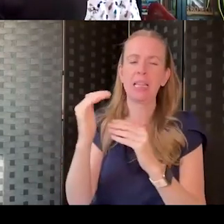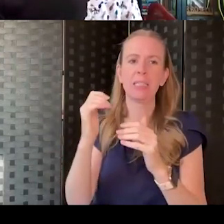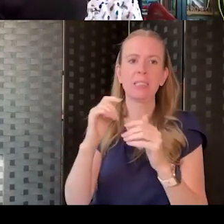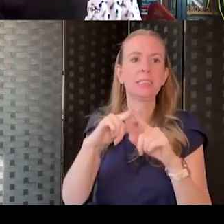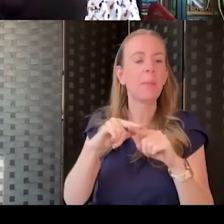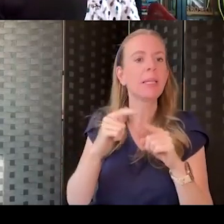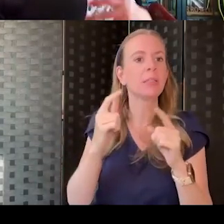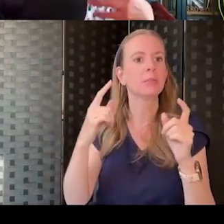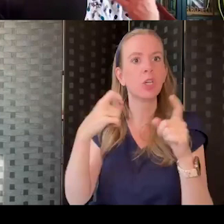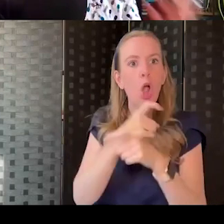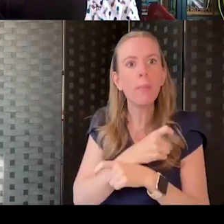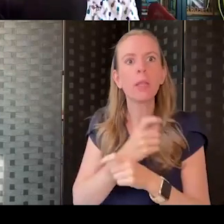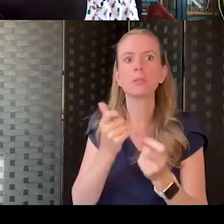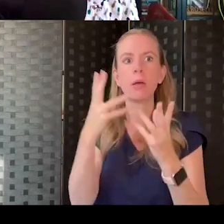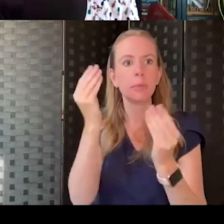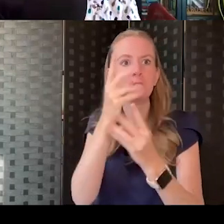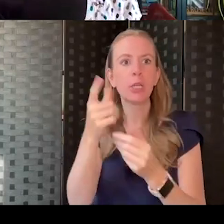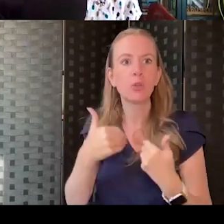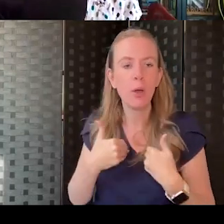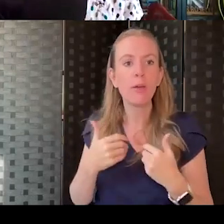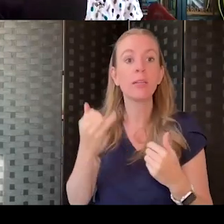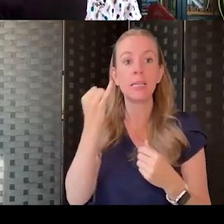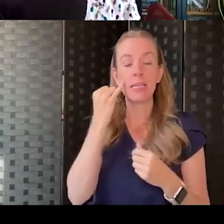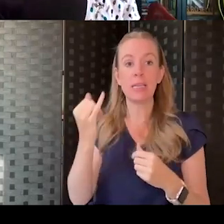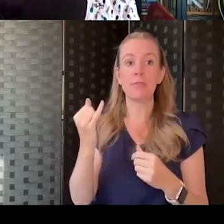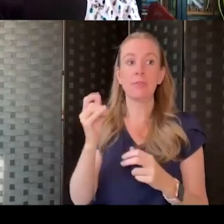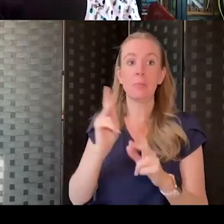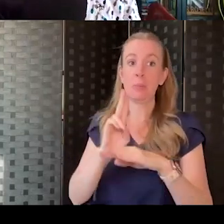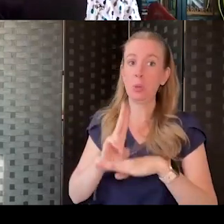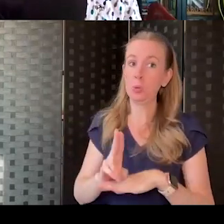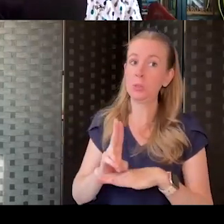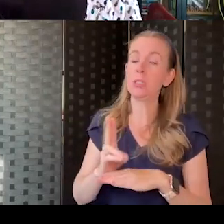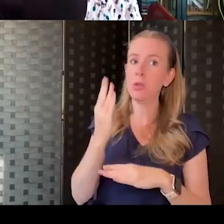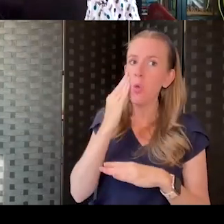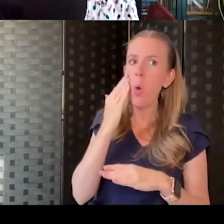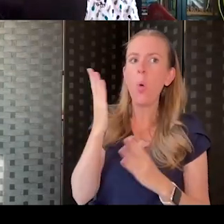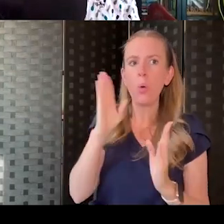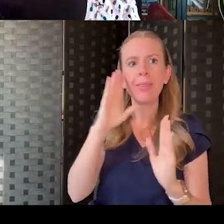data. If you have a trained audience, it might not matter so much. They expect it or they expected to